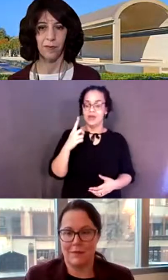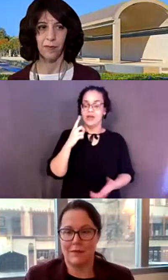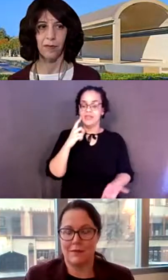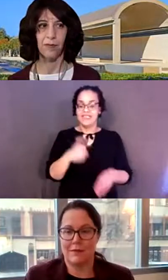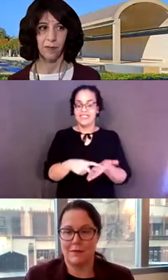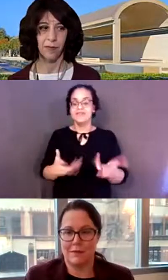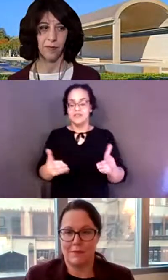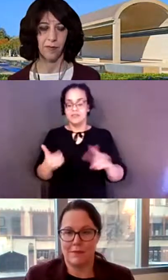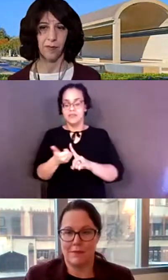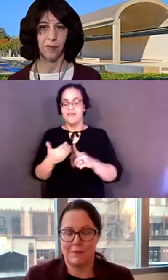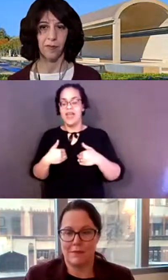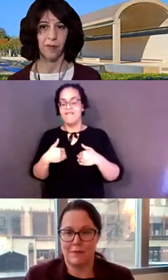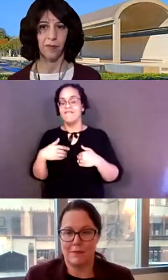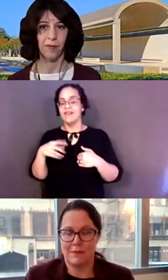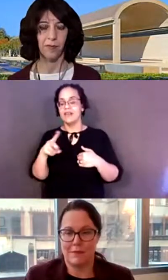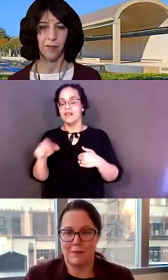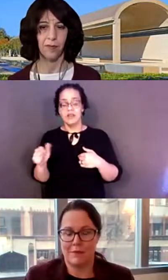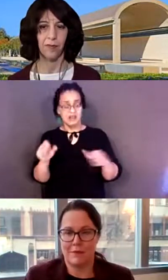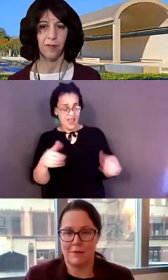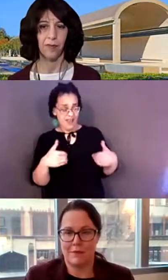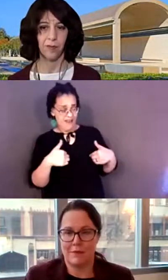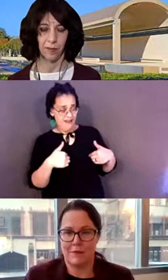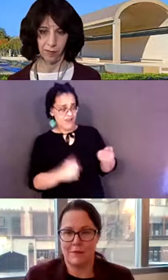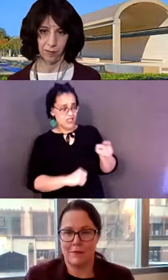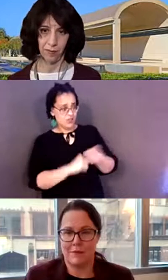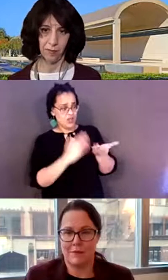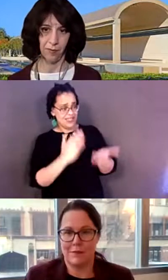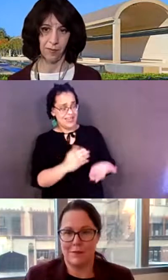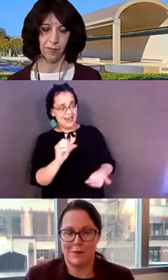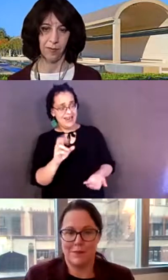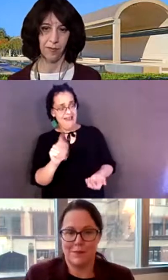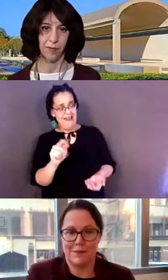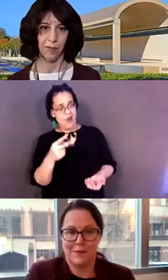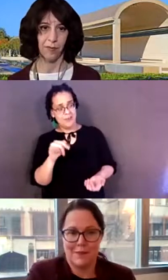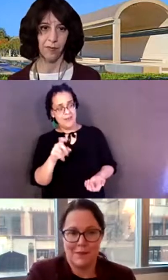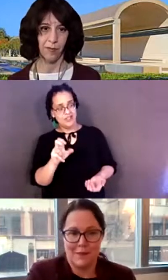said, can I have a support person in an outpatient setting?